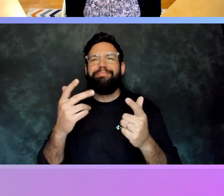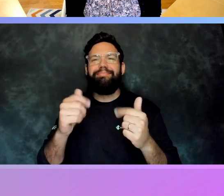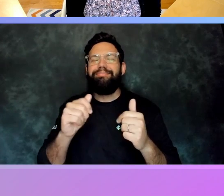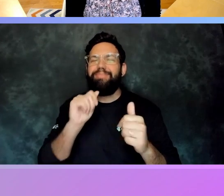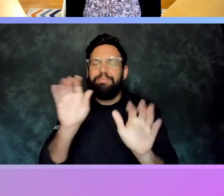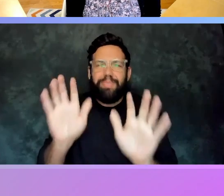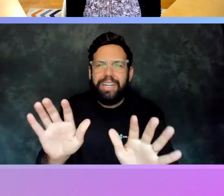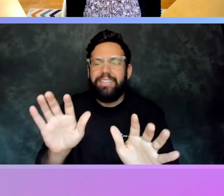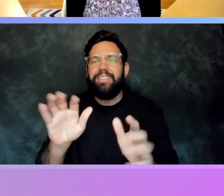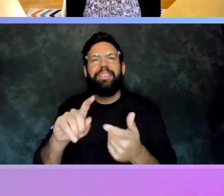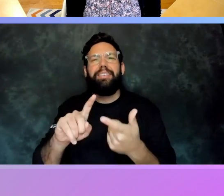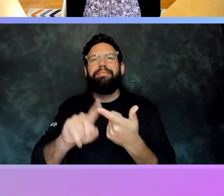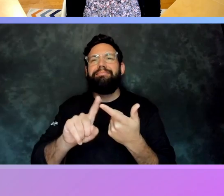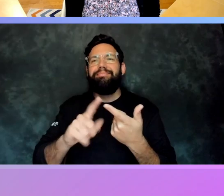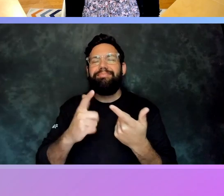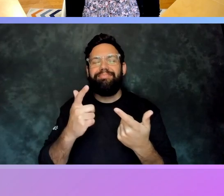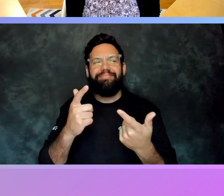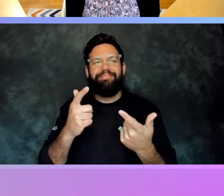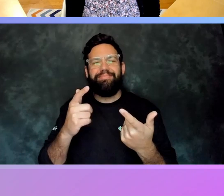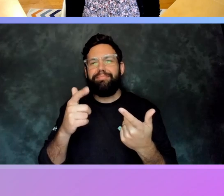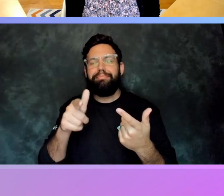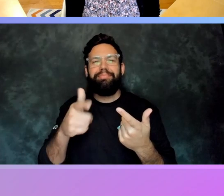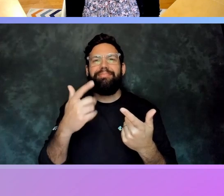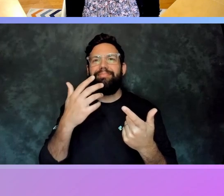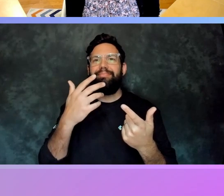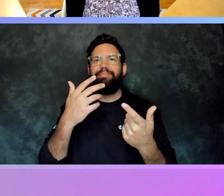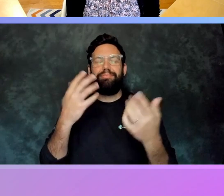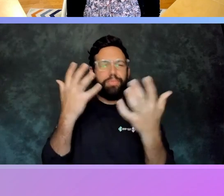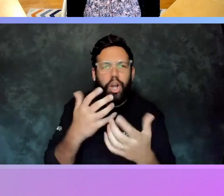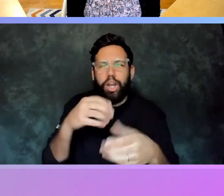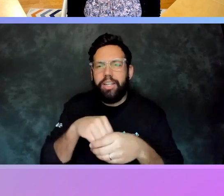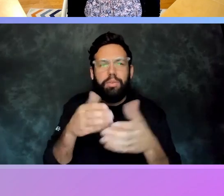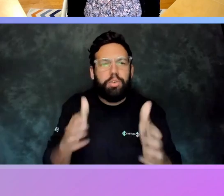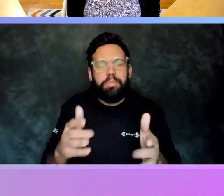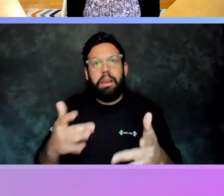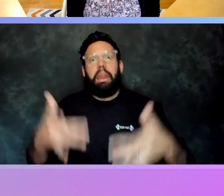used to choices explain creative and describe different aspects of the design. Accessibility